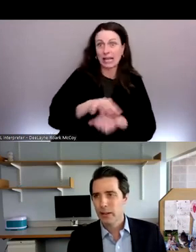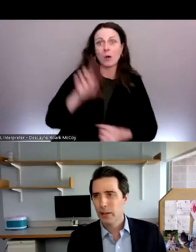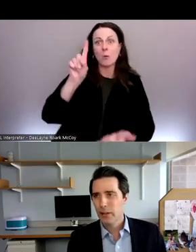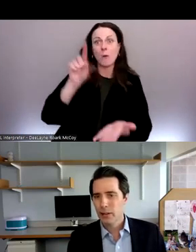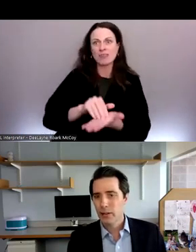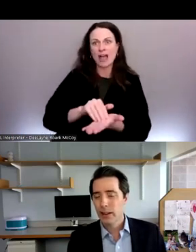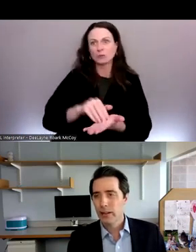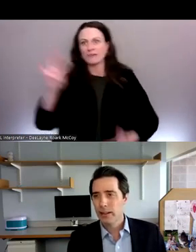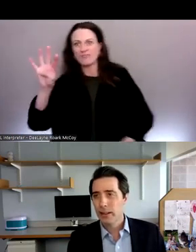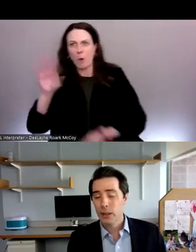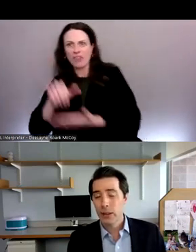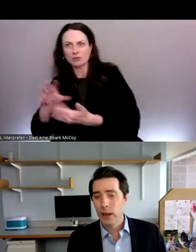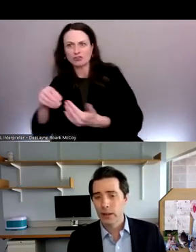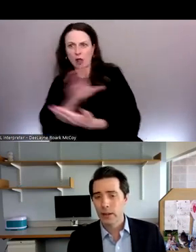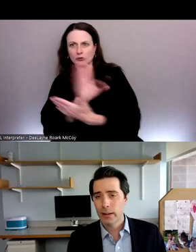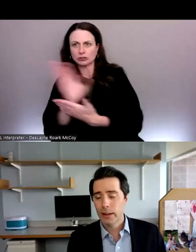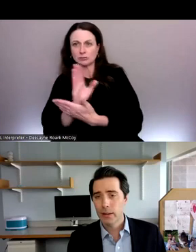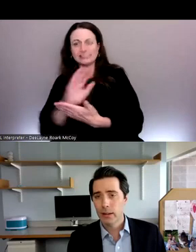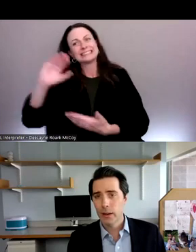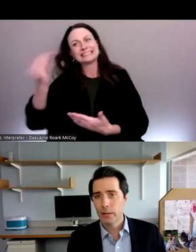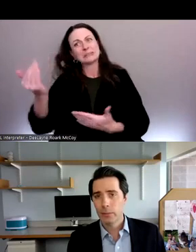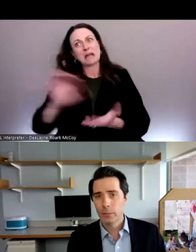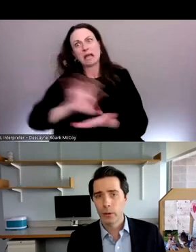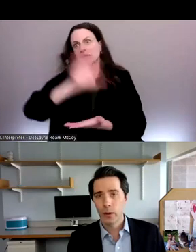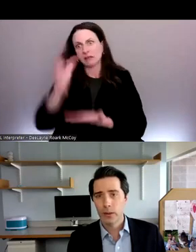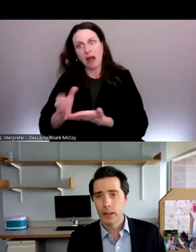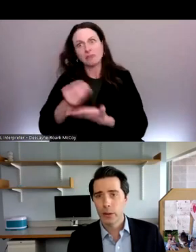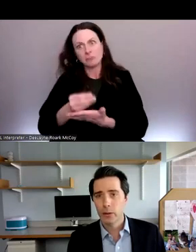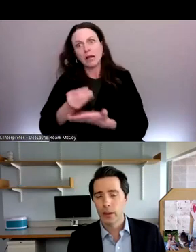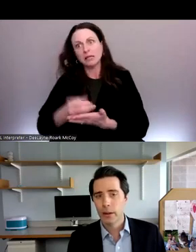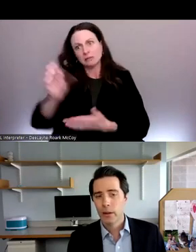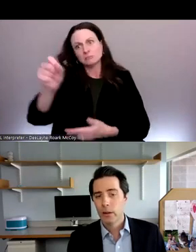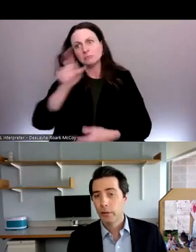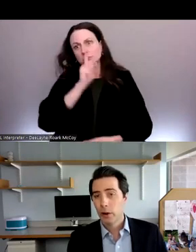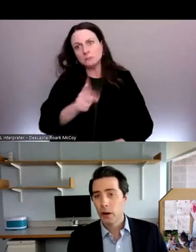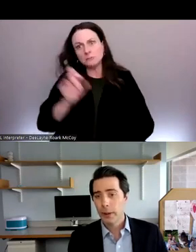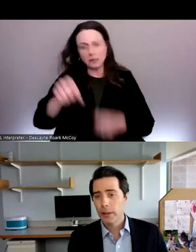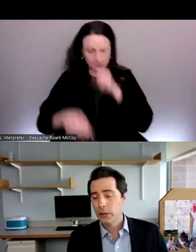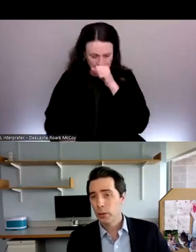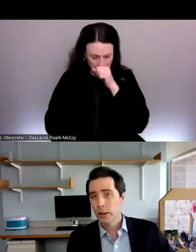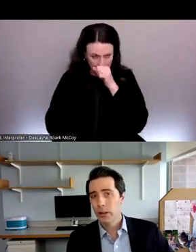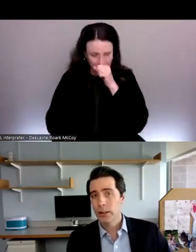thousand dollars so that that seems like a lot and it is a lot but I will tell